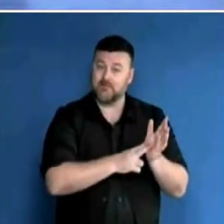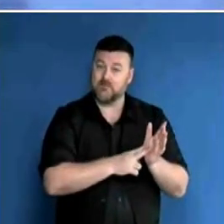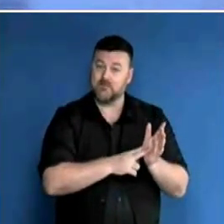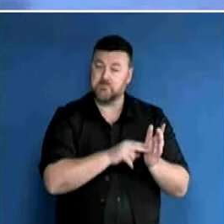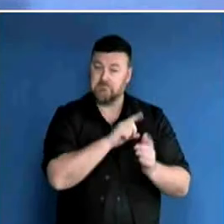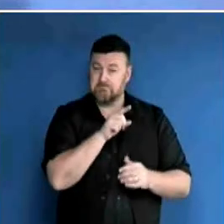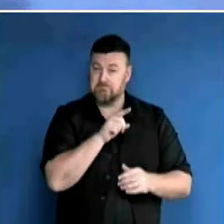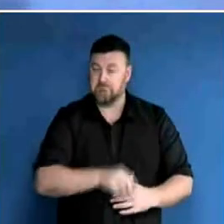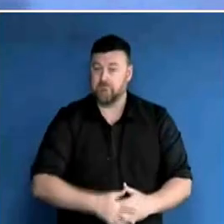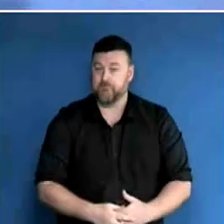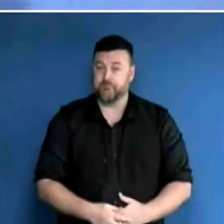Mr Ting says: